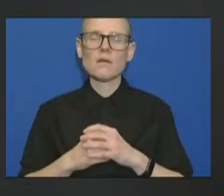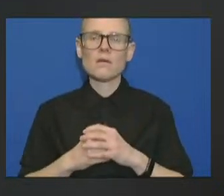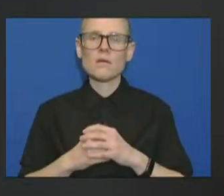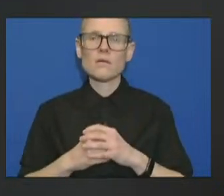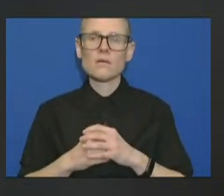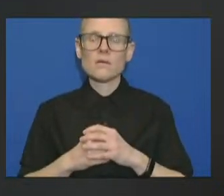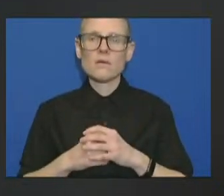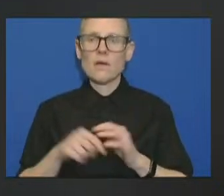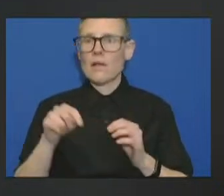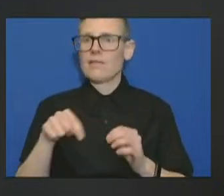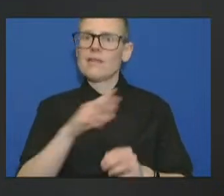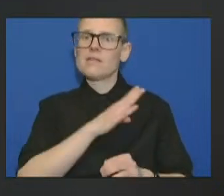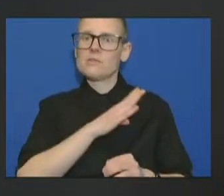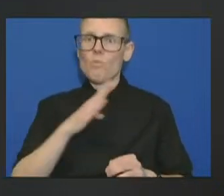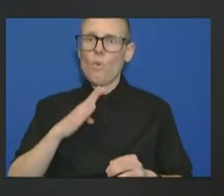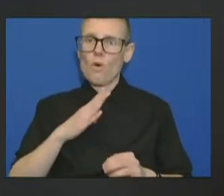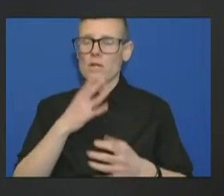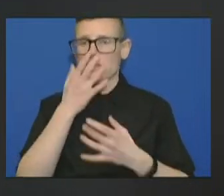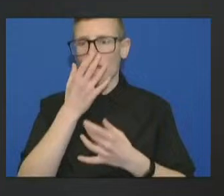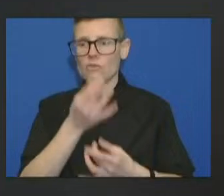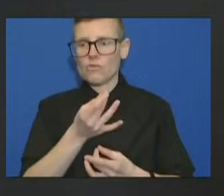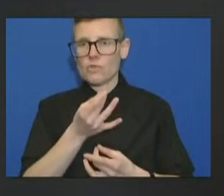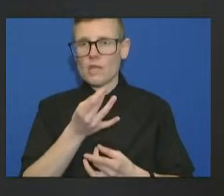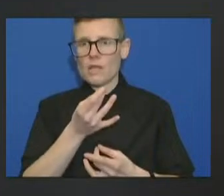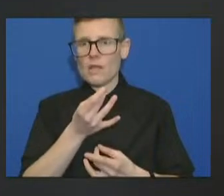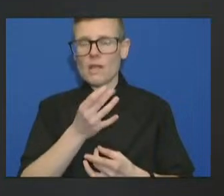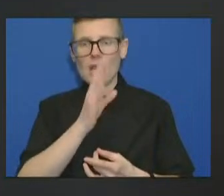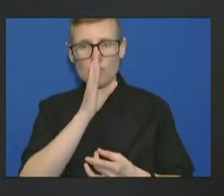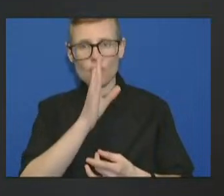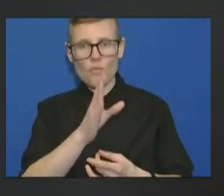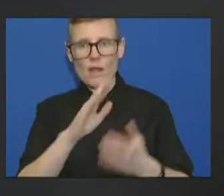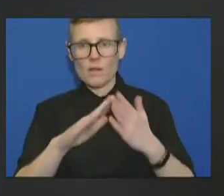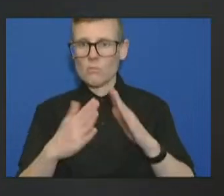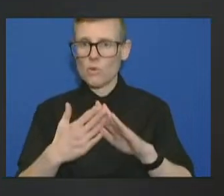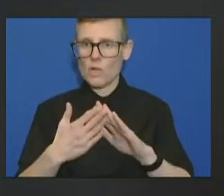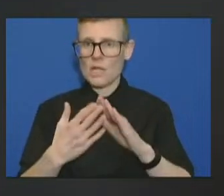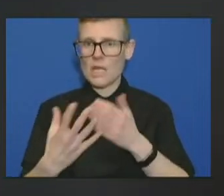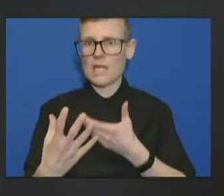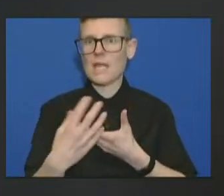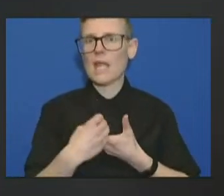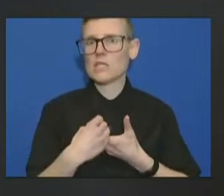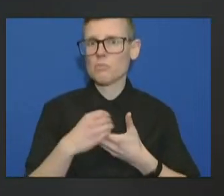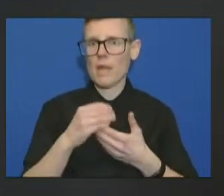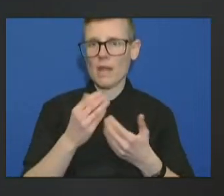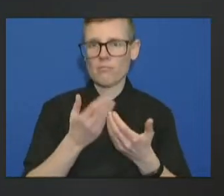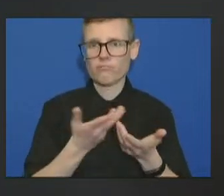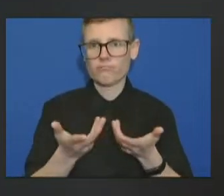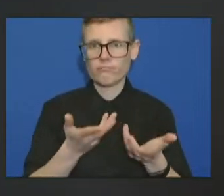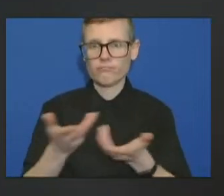part of the demonstration that